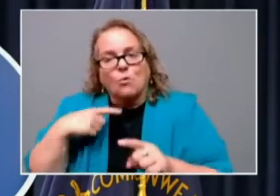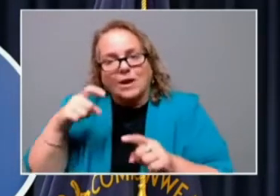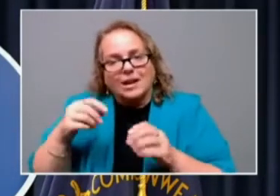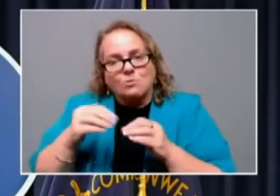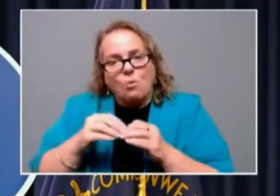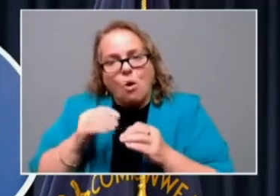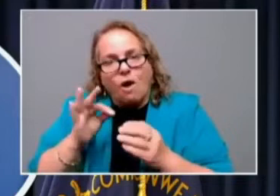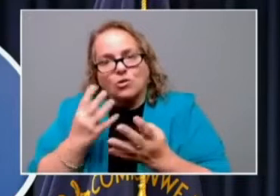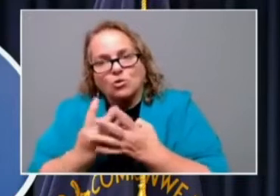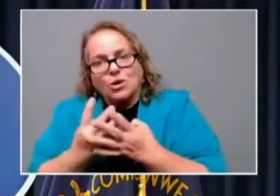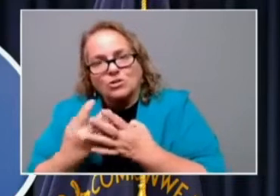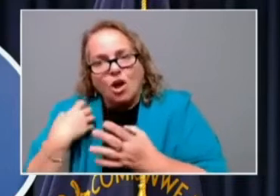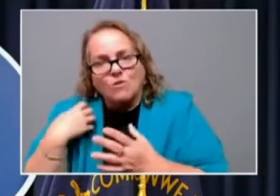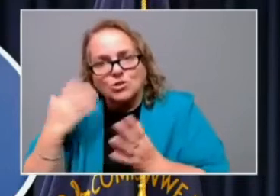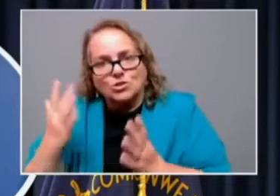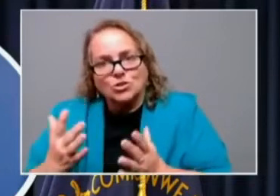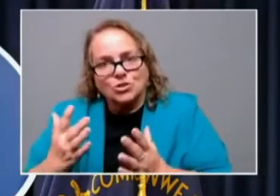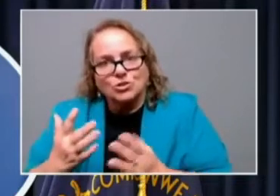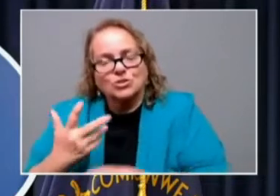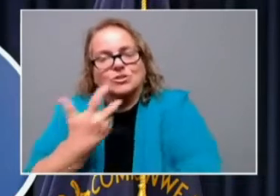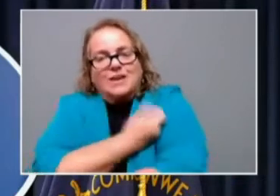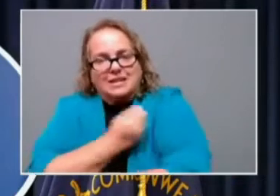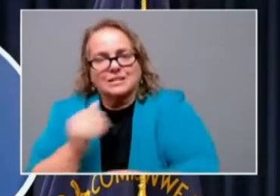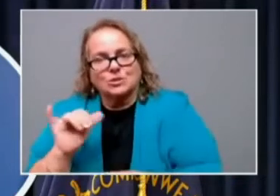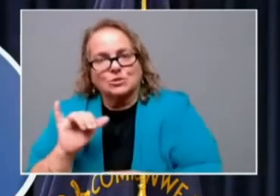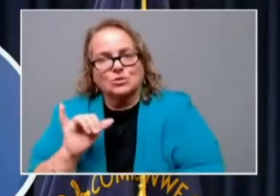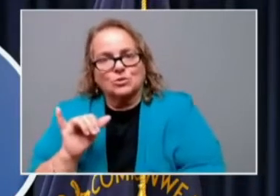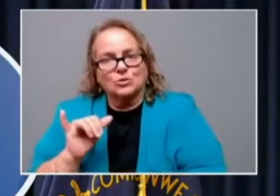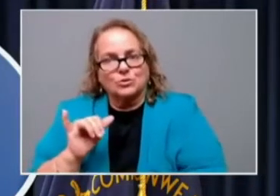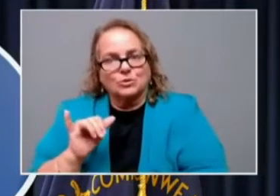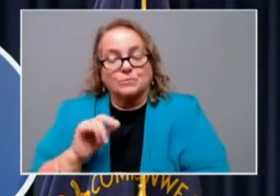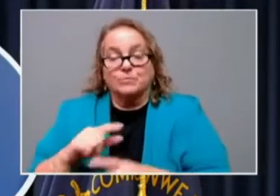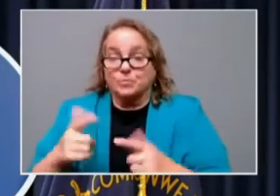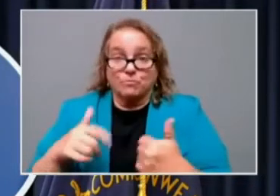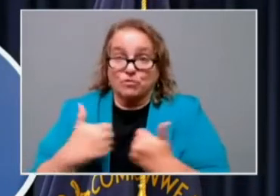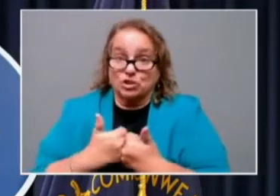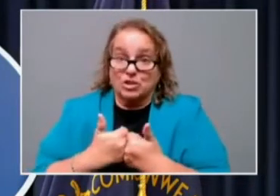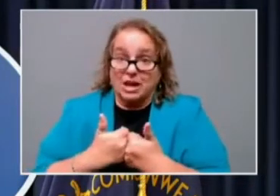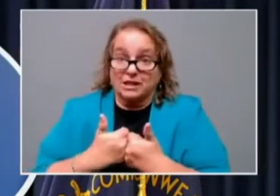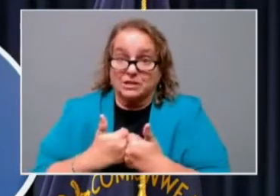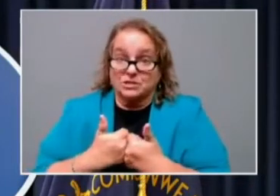that the challenge here is if it wasn't a testing requirement which we've been